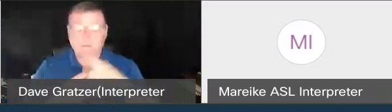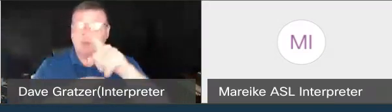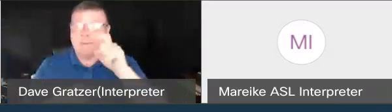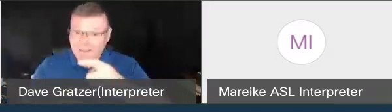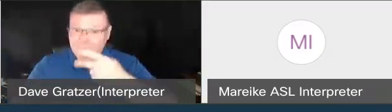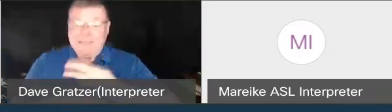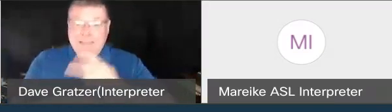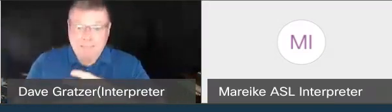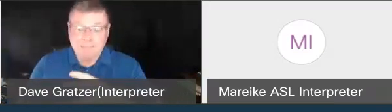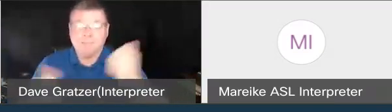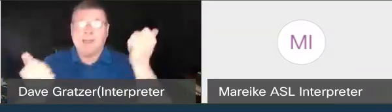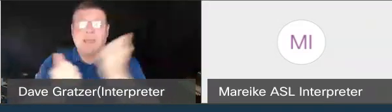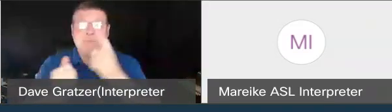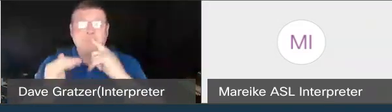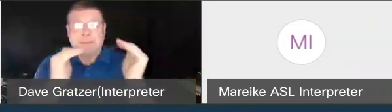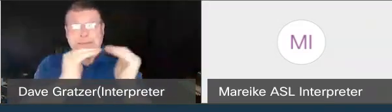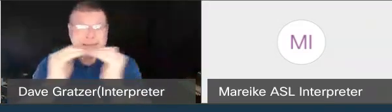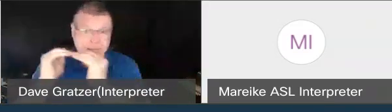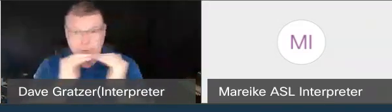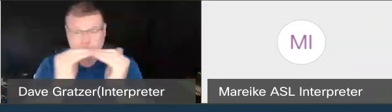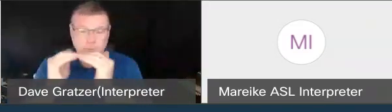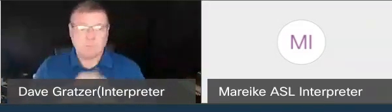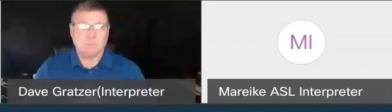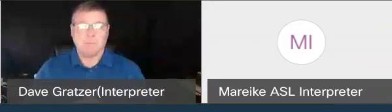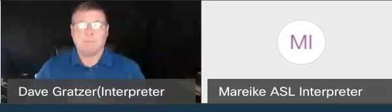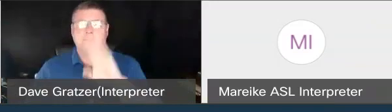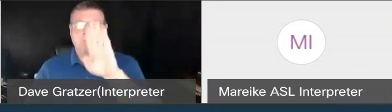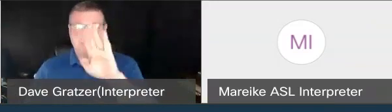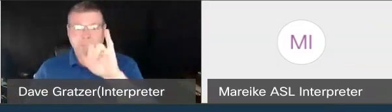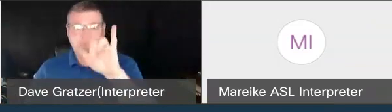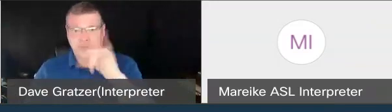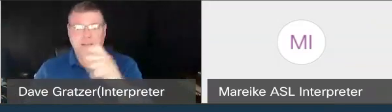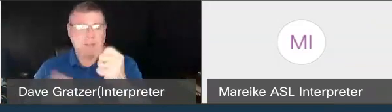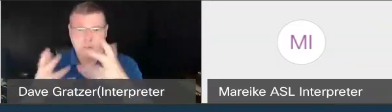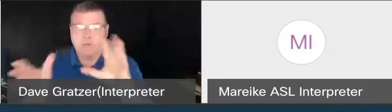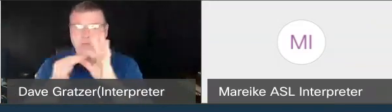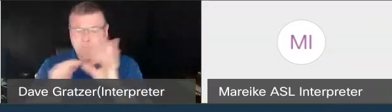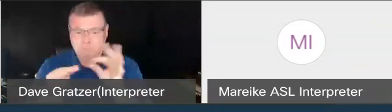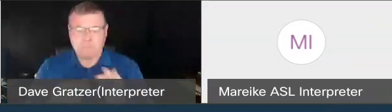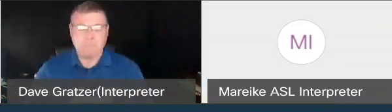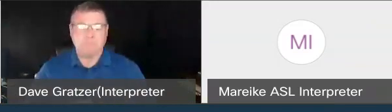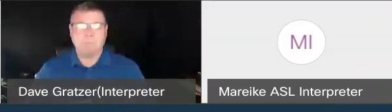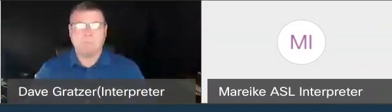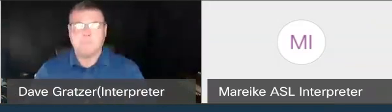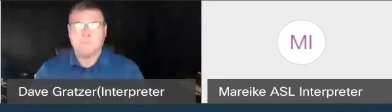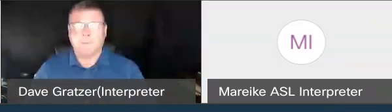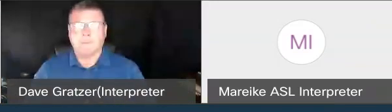Everybody's an equal partner, as Billings has mentioned, and, um, you know, we're--we're all people.